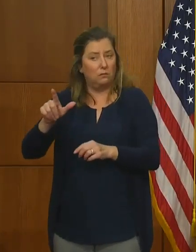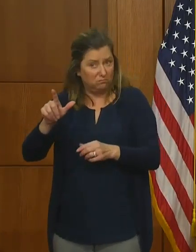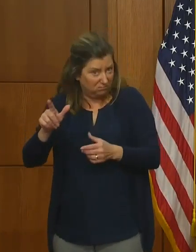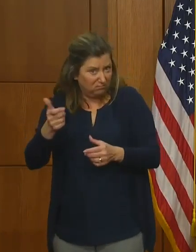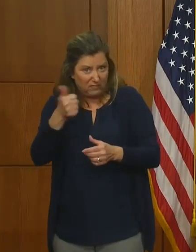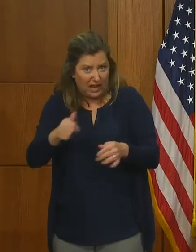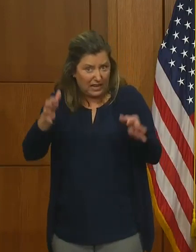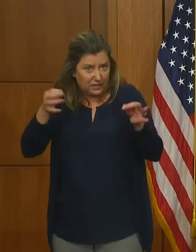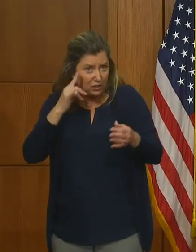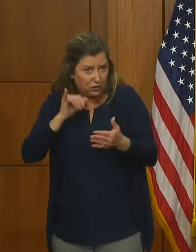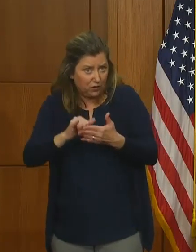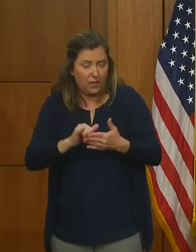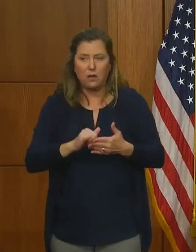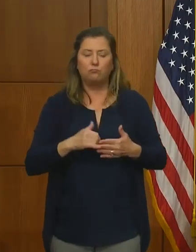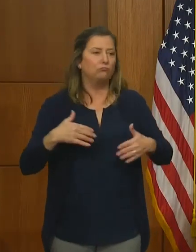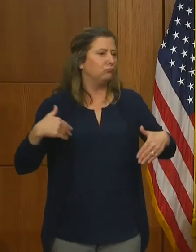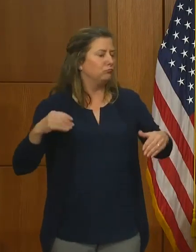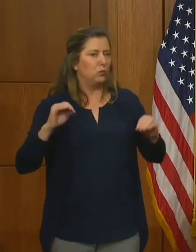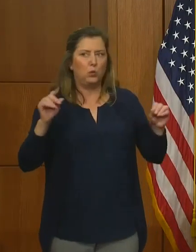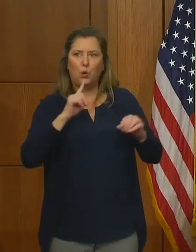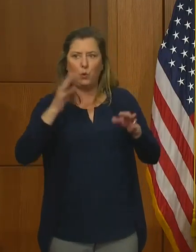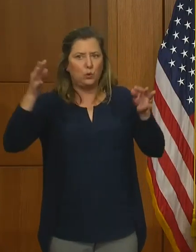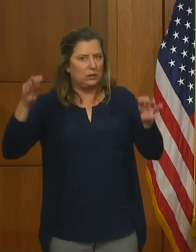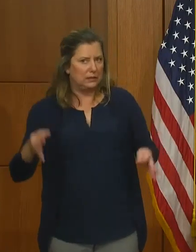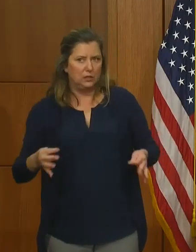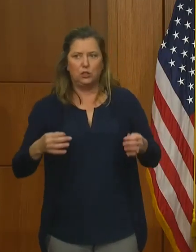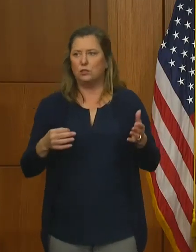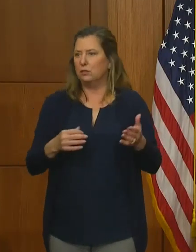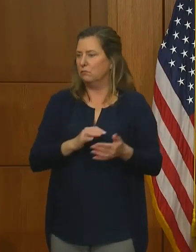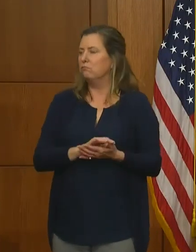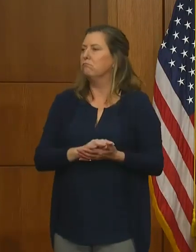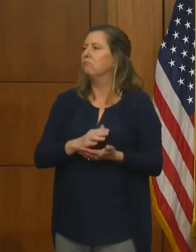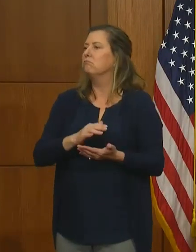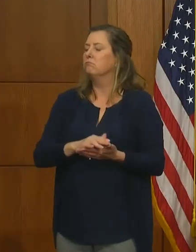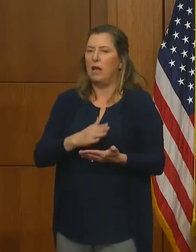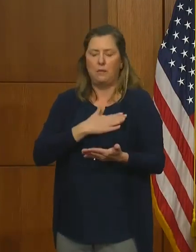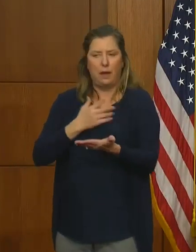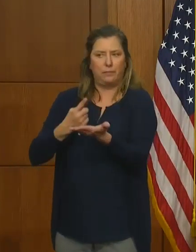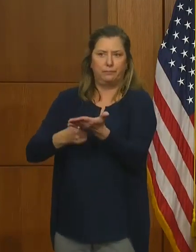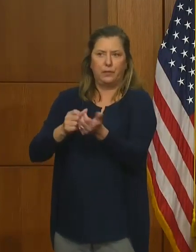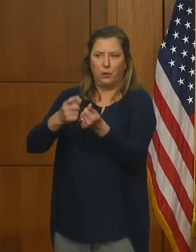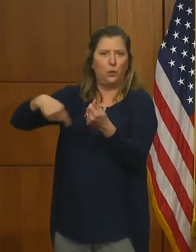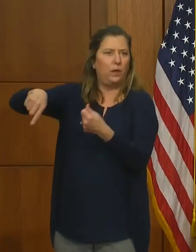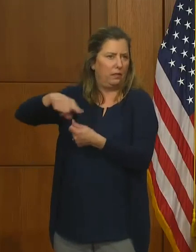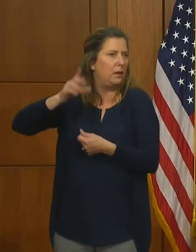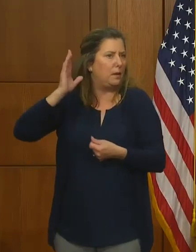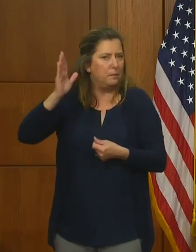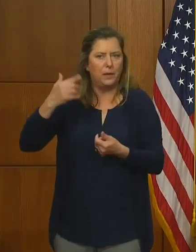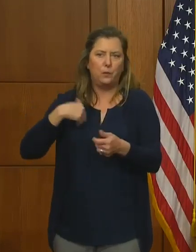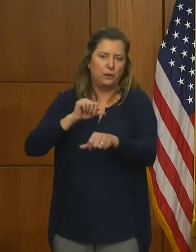THAT WILL BE THERE. BUT I THINK FOR YOUR- THEY'RE LOOKING.